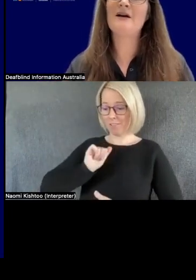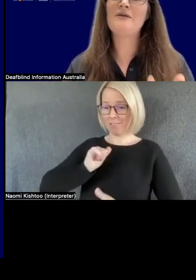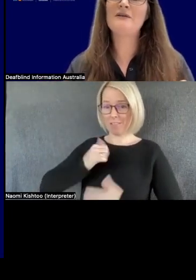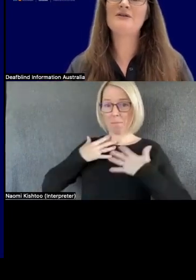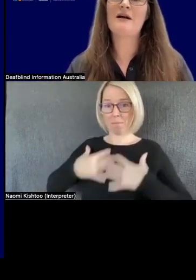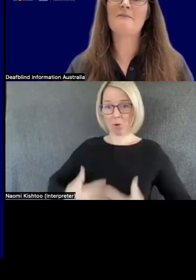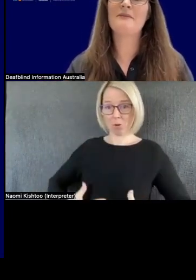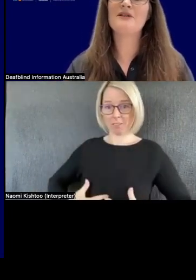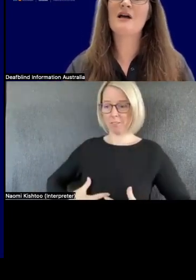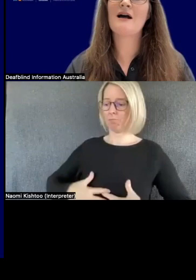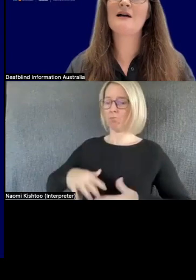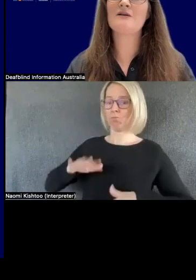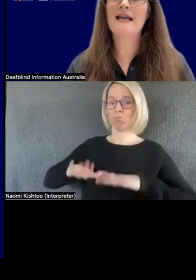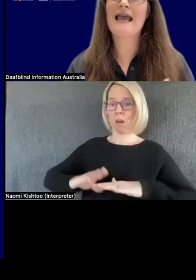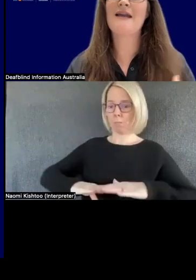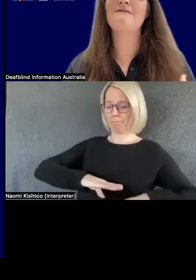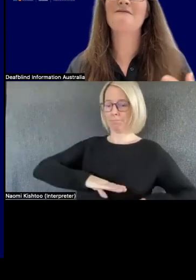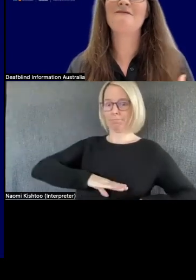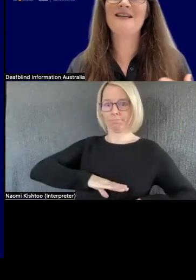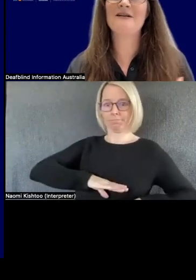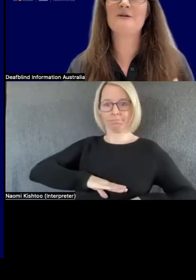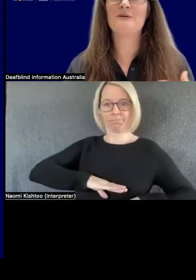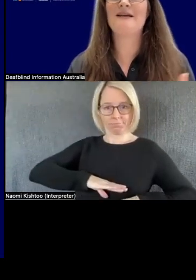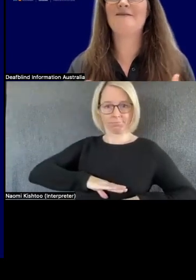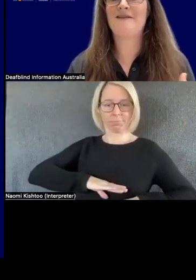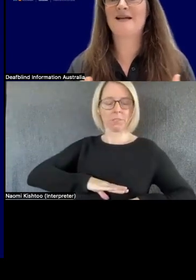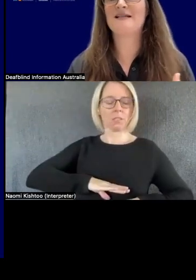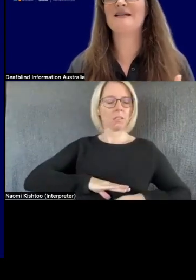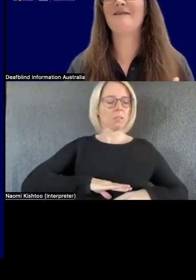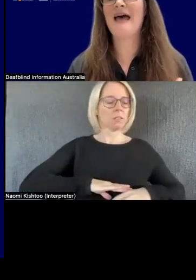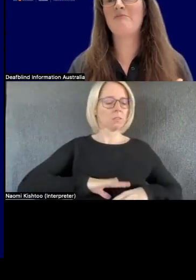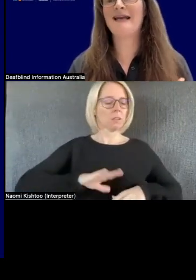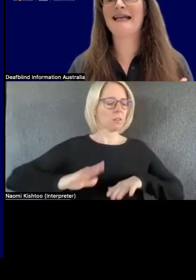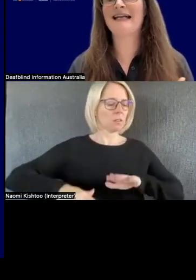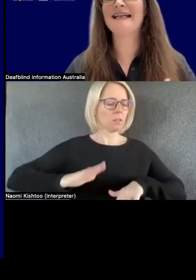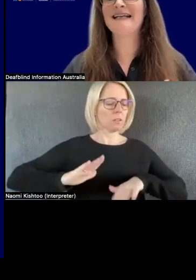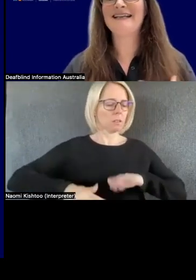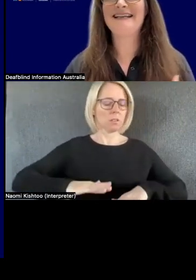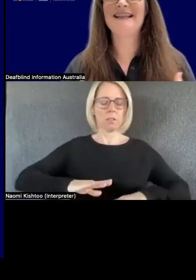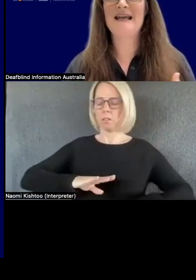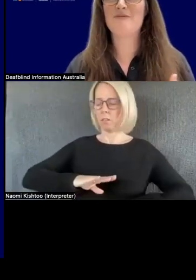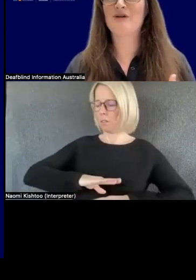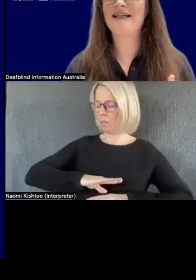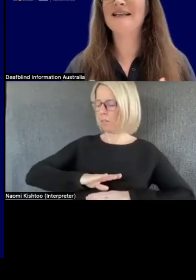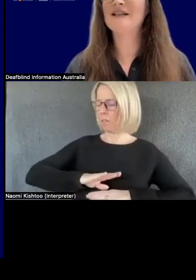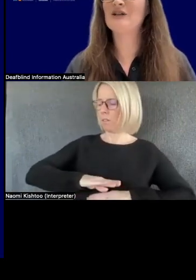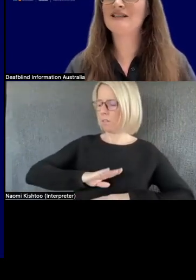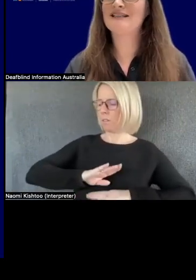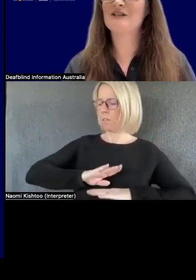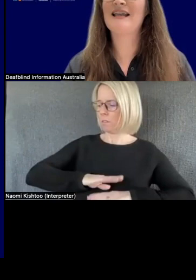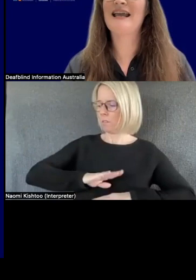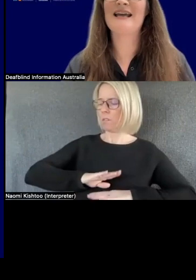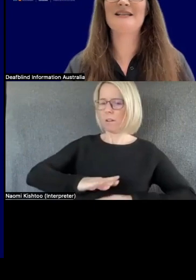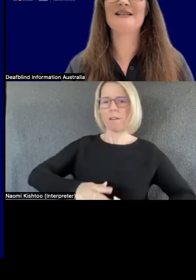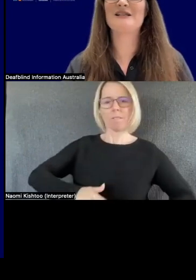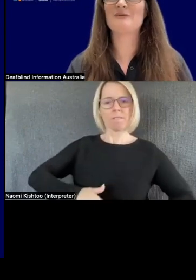on the drum, the child can feel the effect of that beating in their body, not just on their hands as